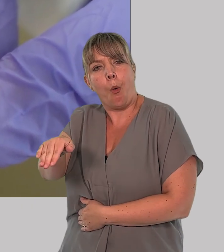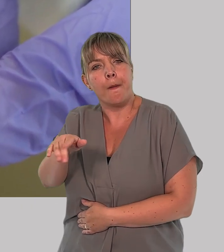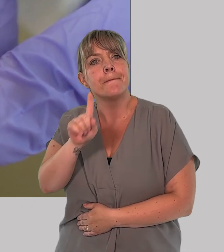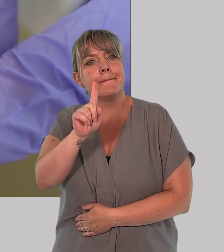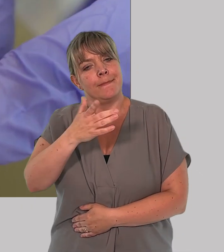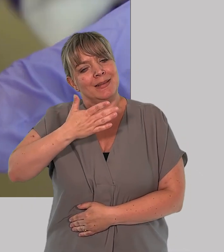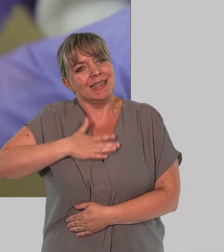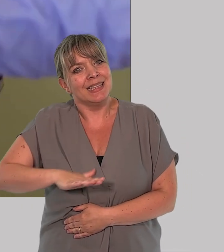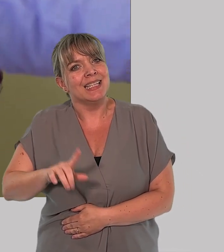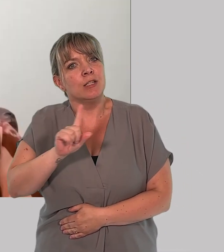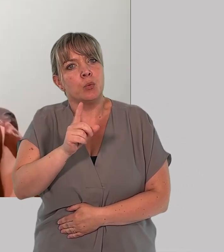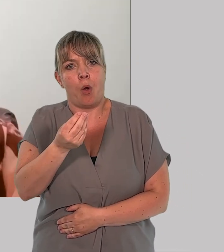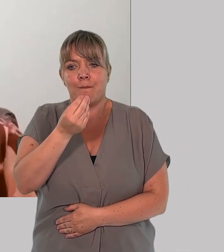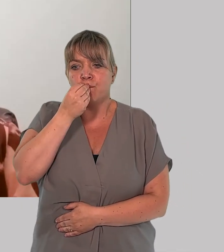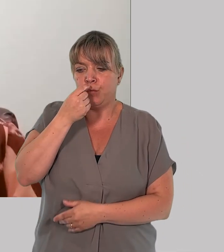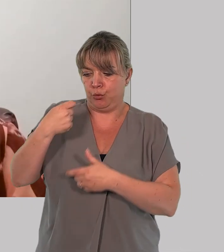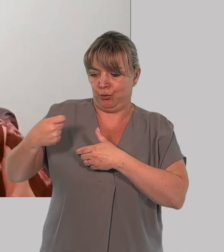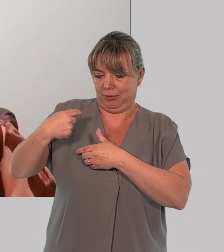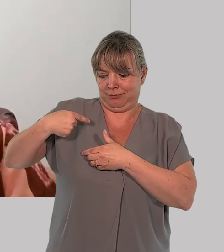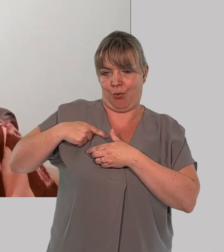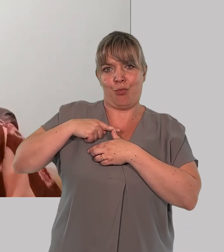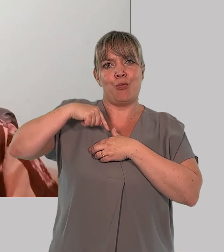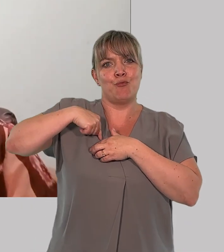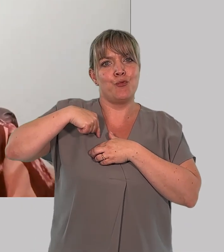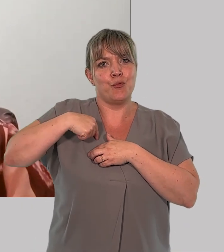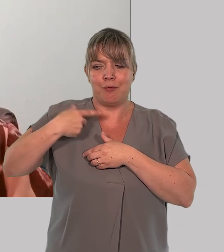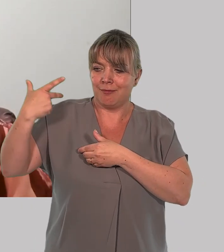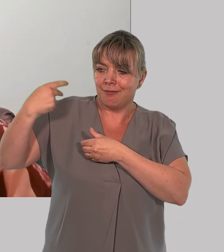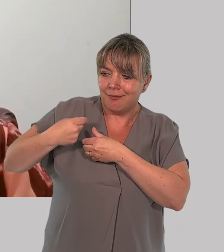He then came home with parenteral nutrition.